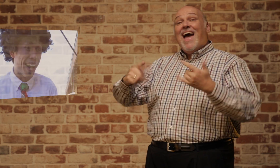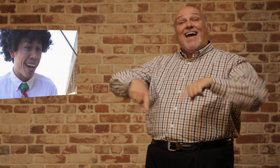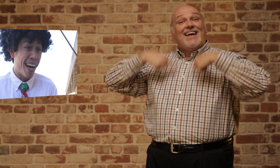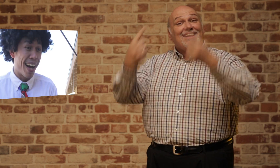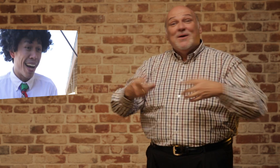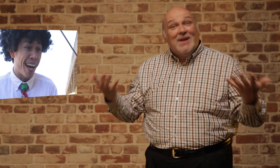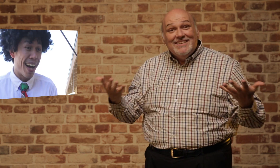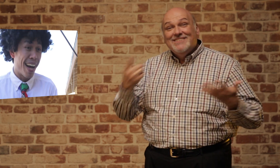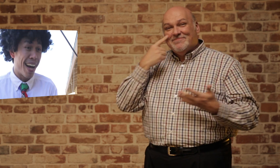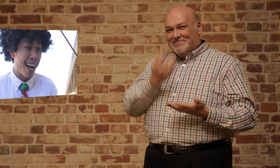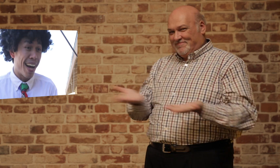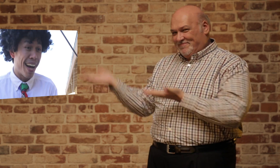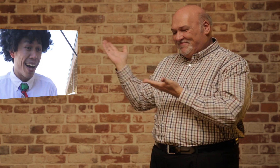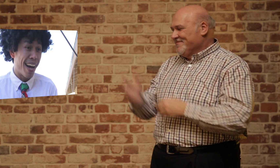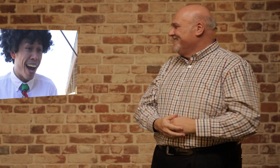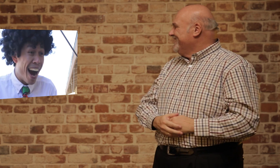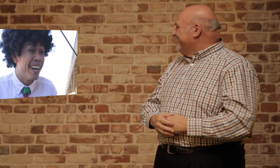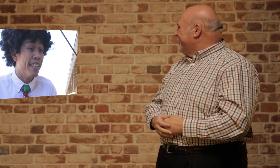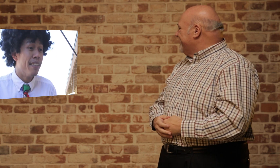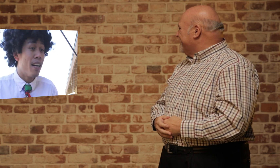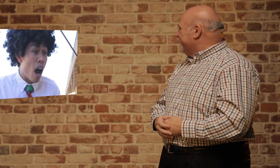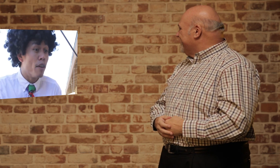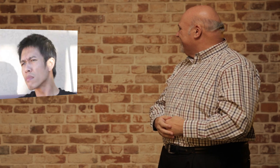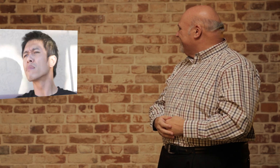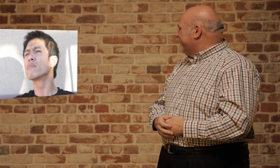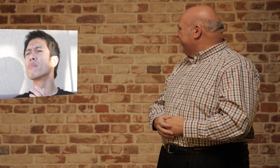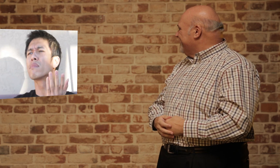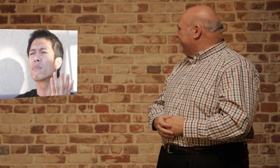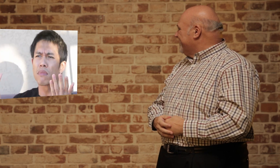Let’s look at the next video.